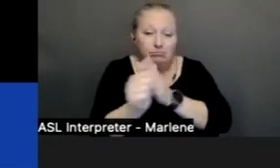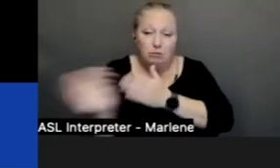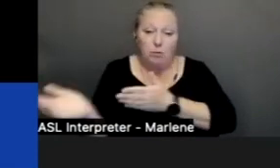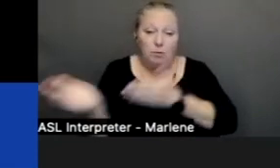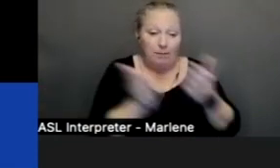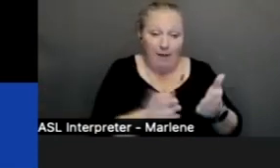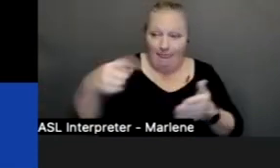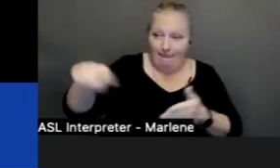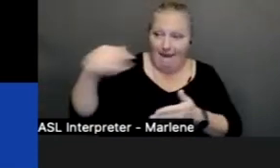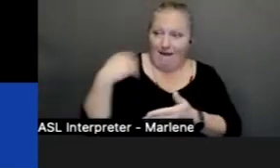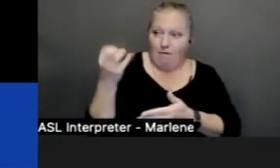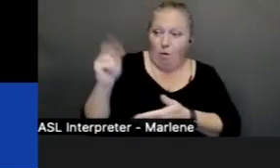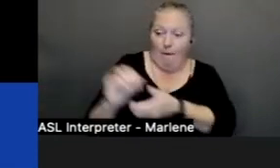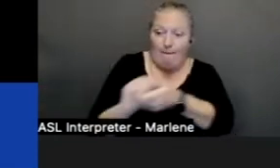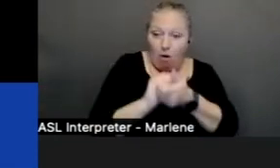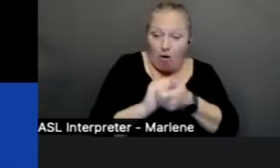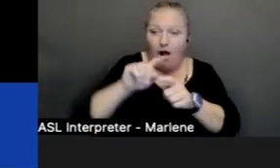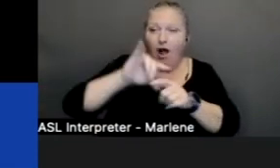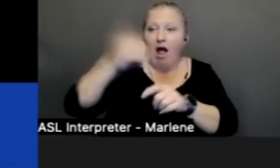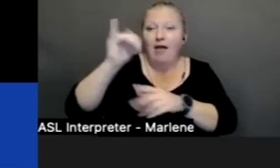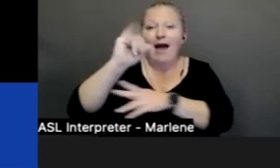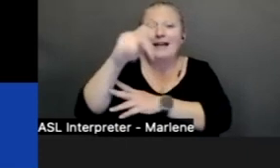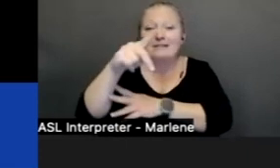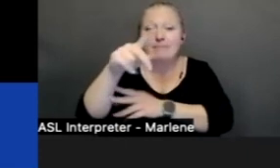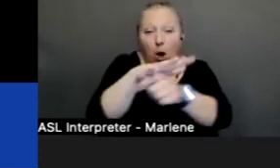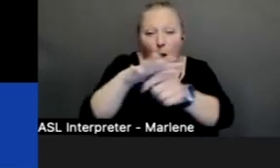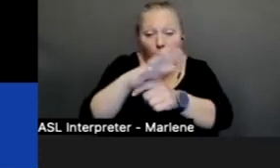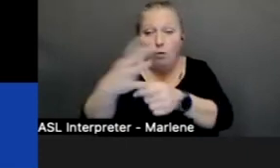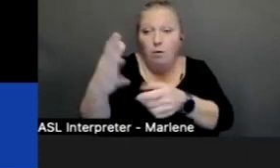their own partners where they can partner with other ISP's that are local as well. For example